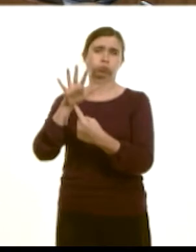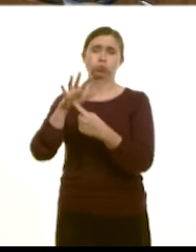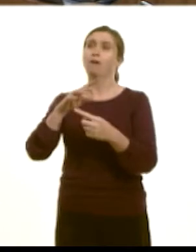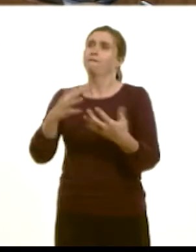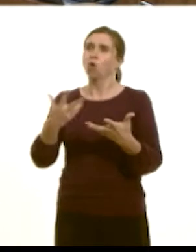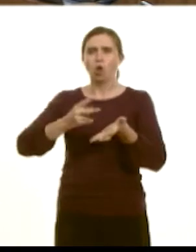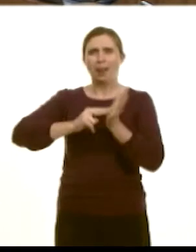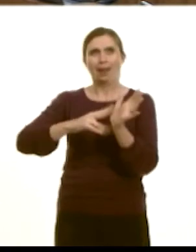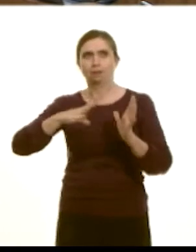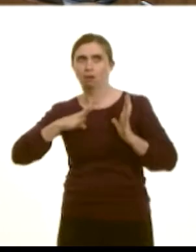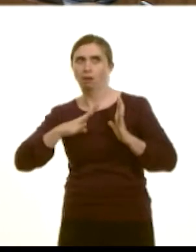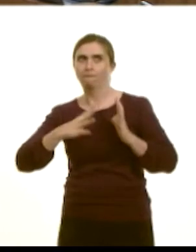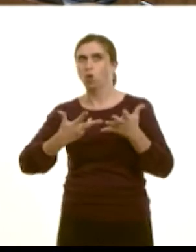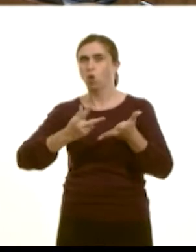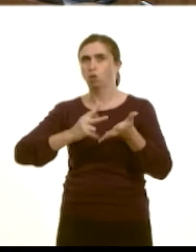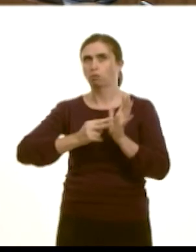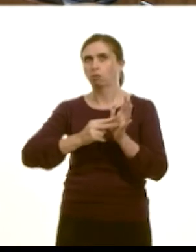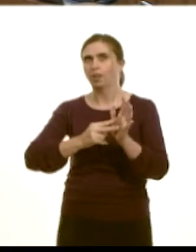system and any emergency planning across Wales.